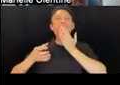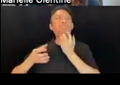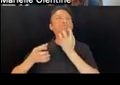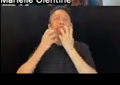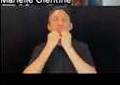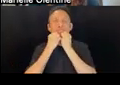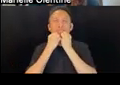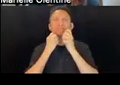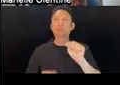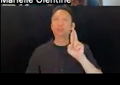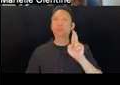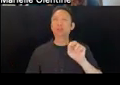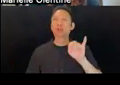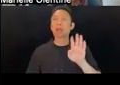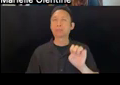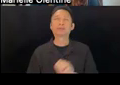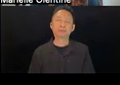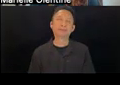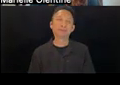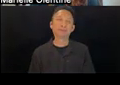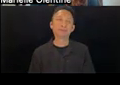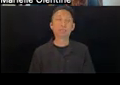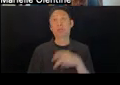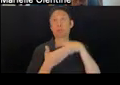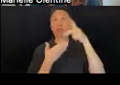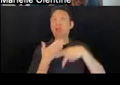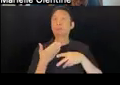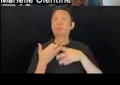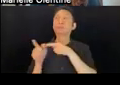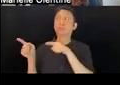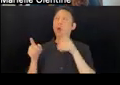This just shows you why it's not only the screener